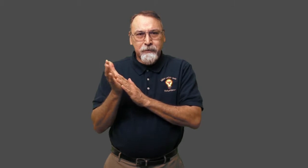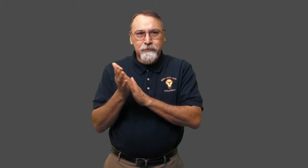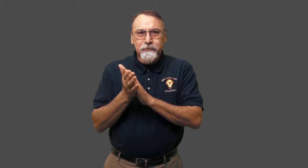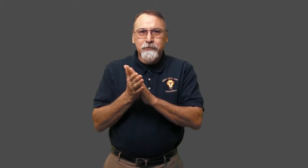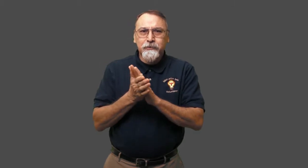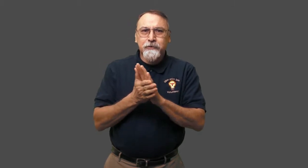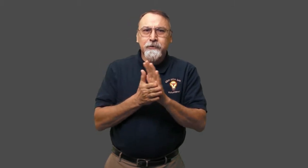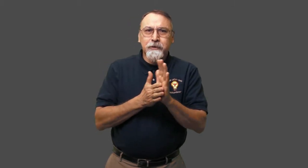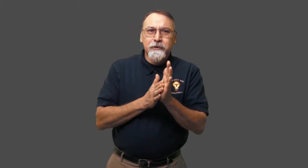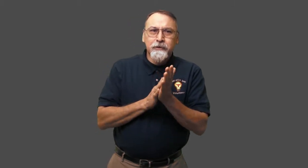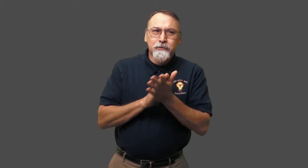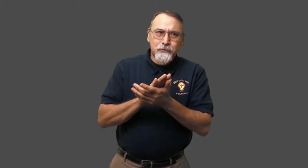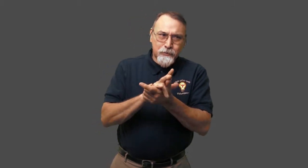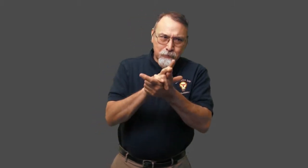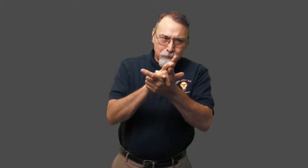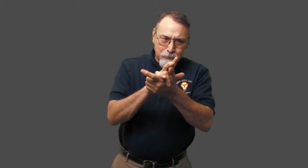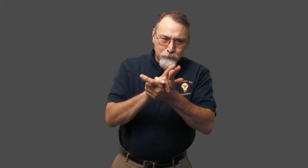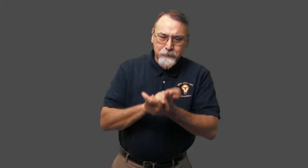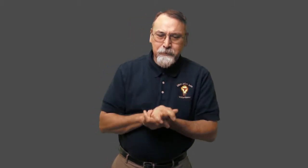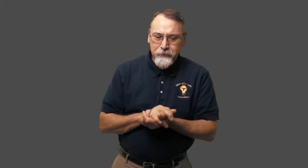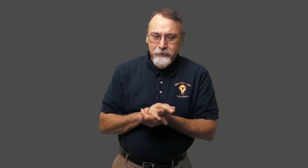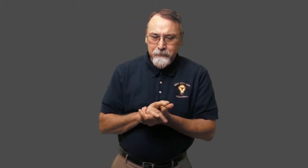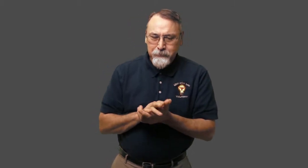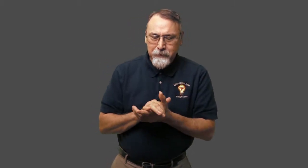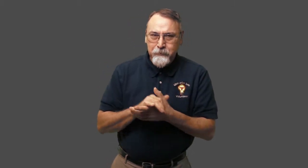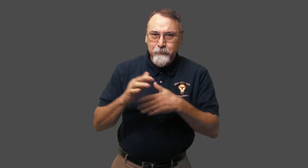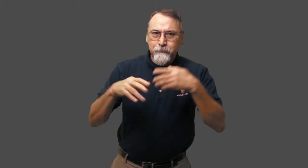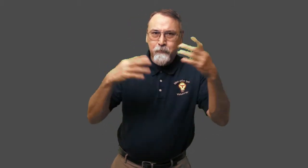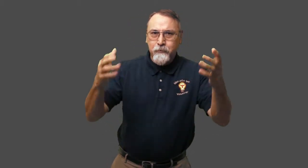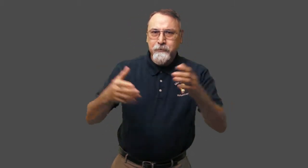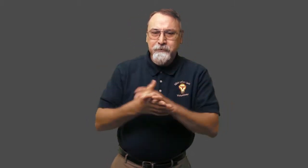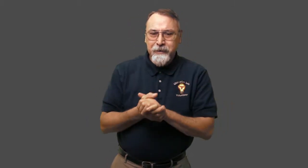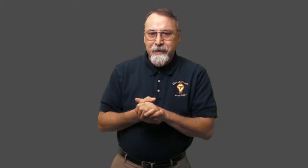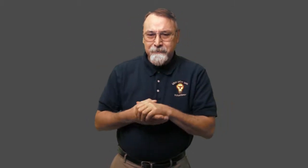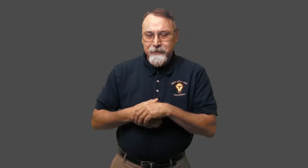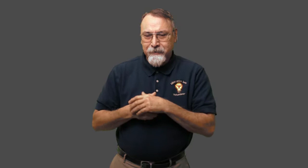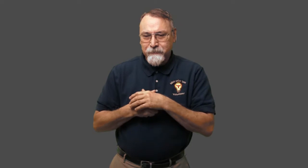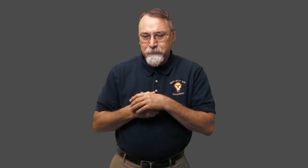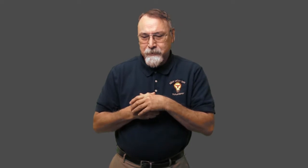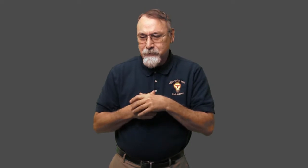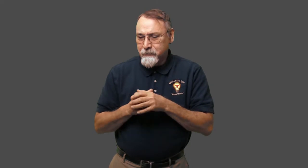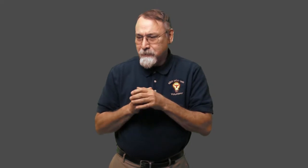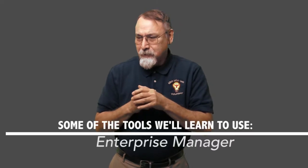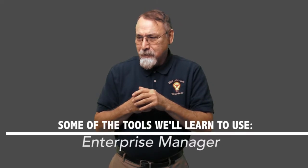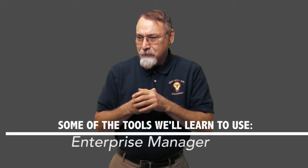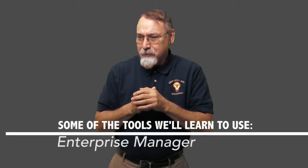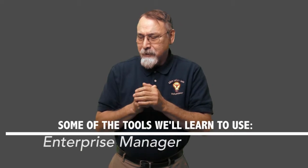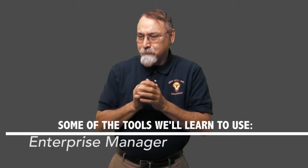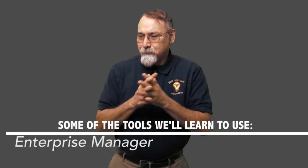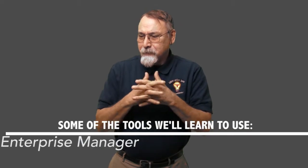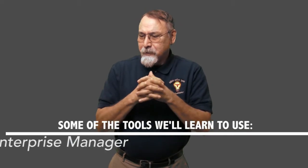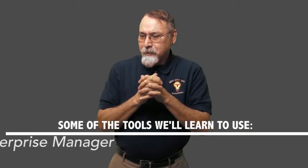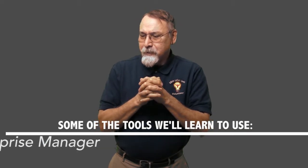understood to be able to perform these tasks that have to be done. Now, with any task there